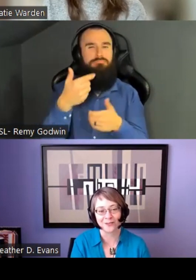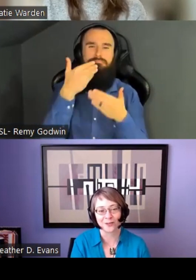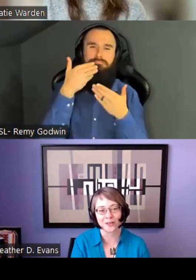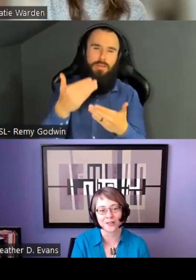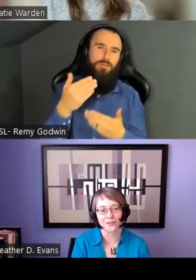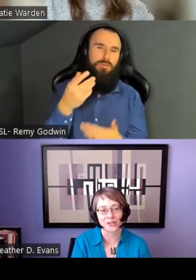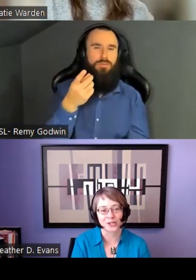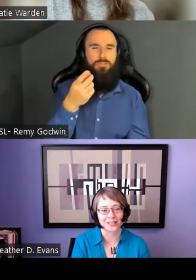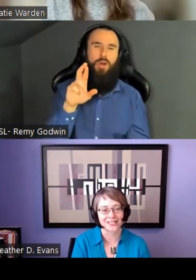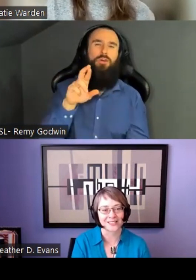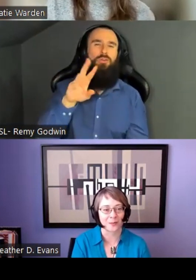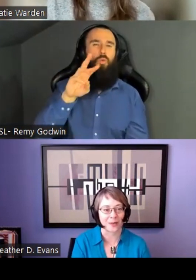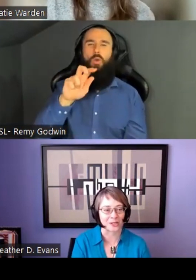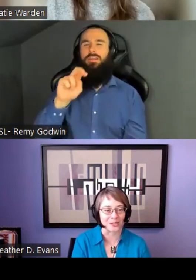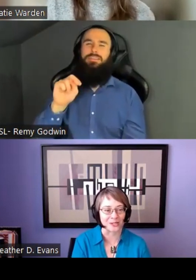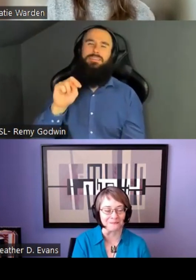for sharing this information.